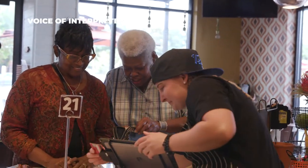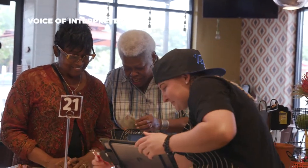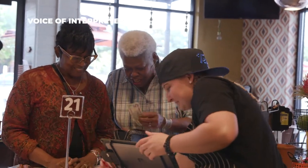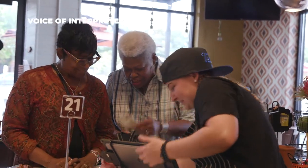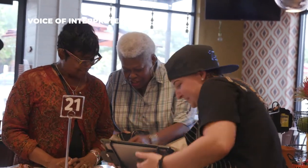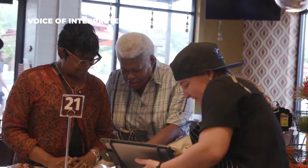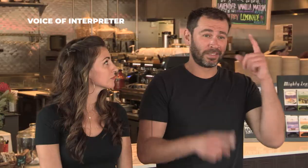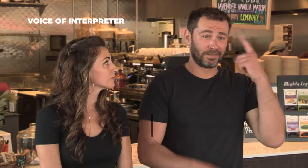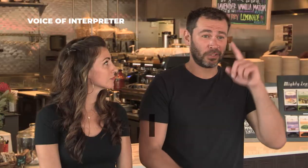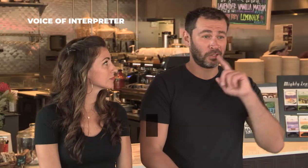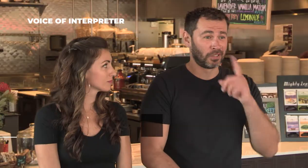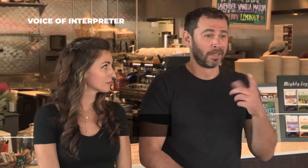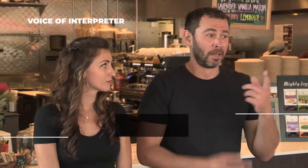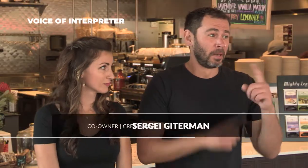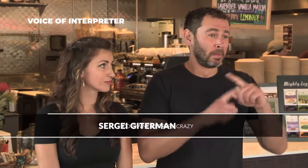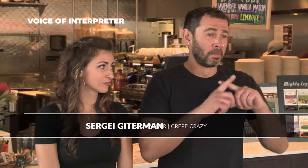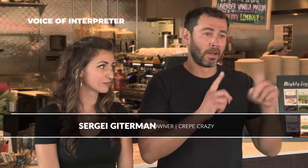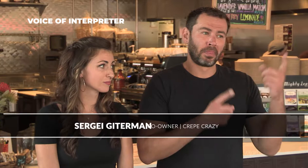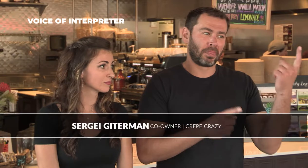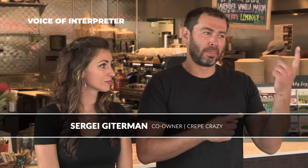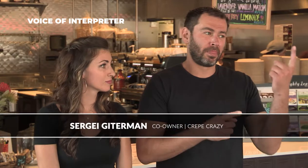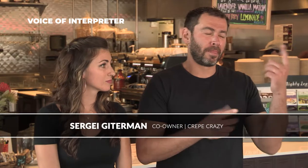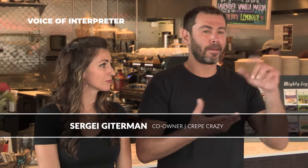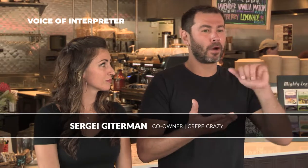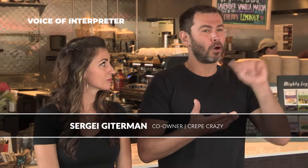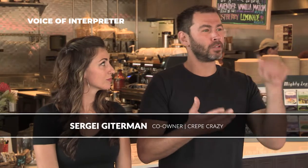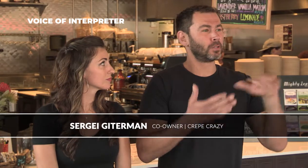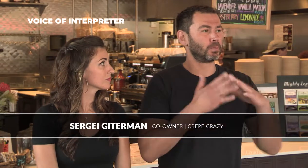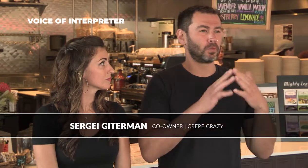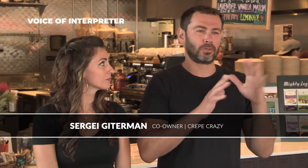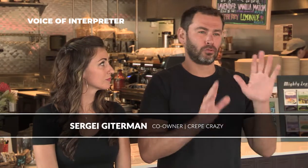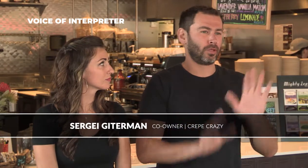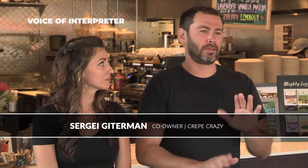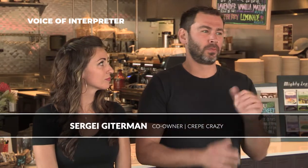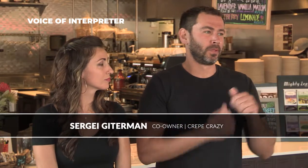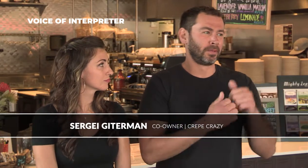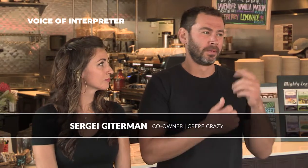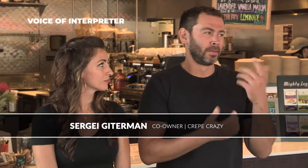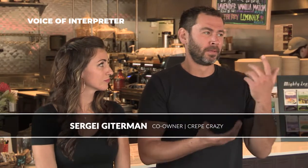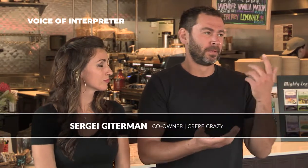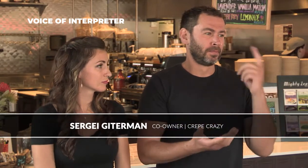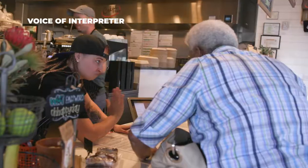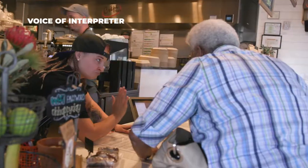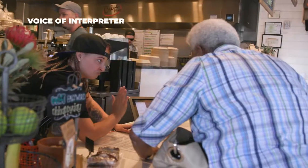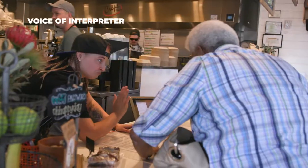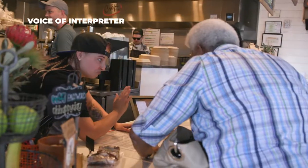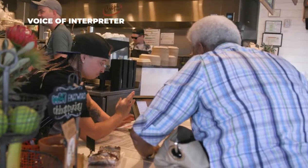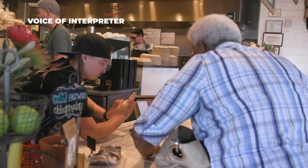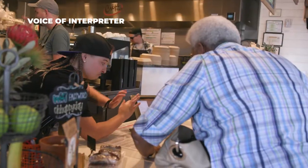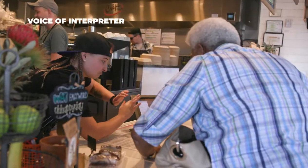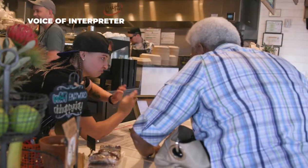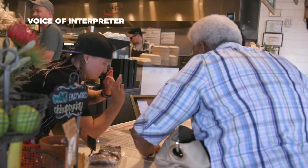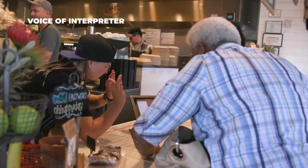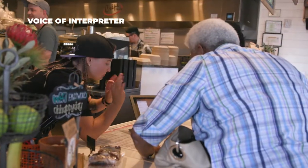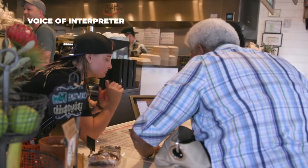Usually they're surprised, for sure. But the Austin community is really wonderful about the - they're deaf friendly.